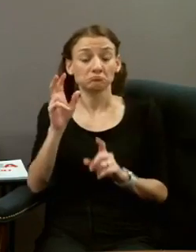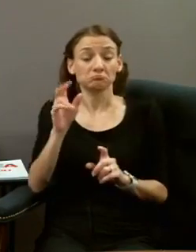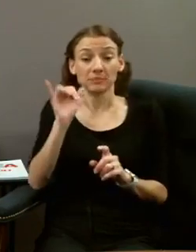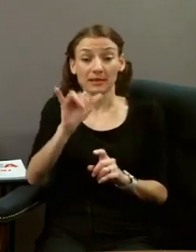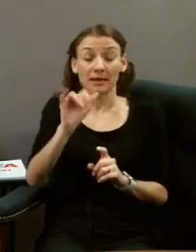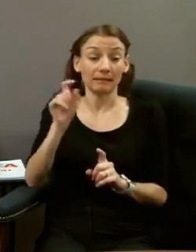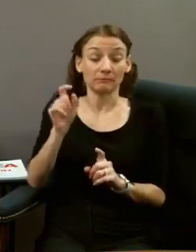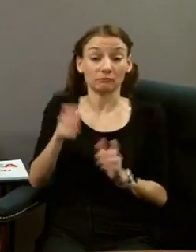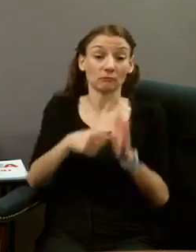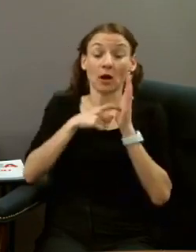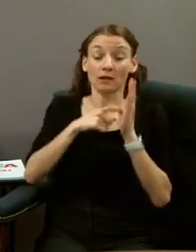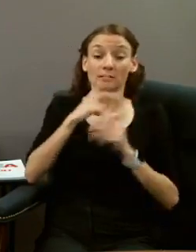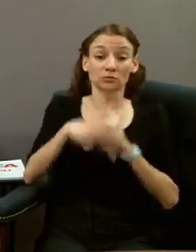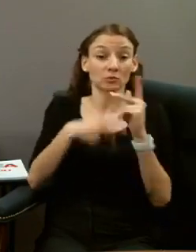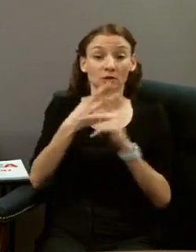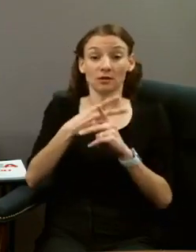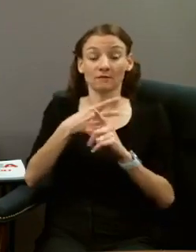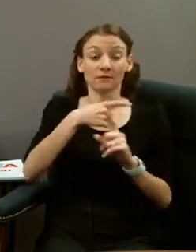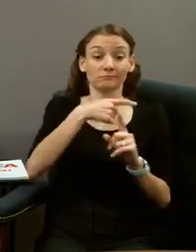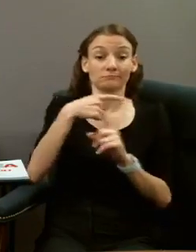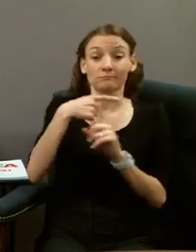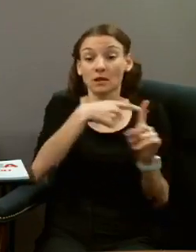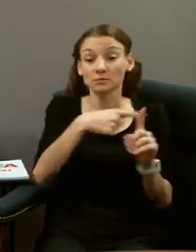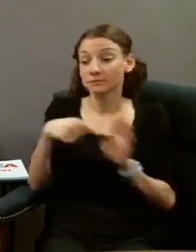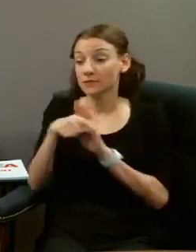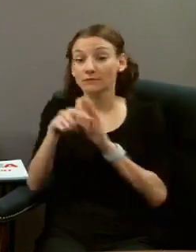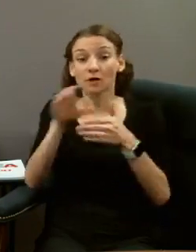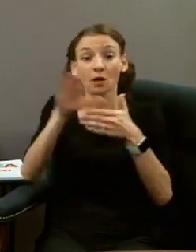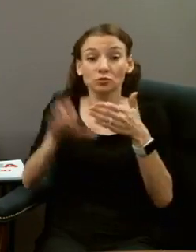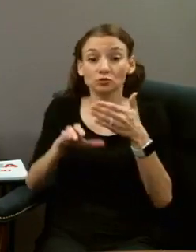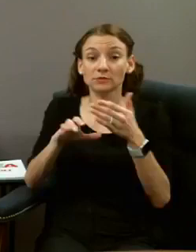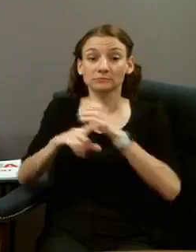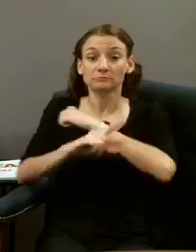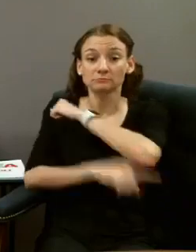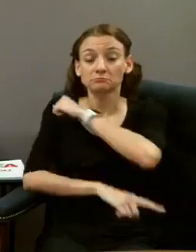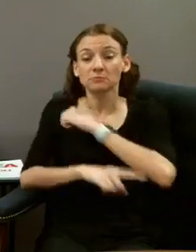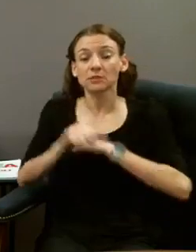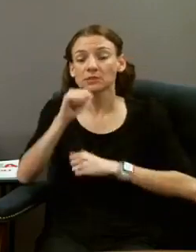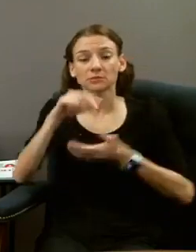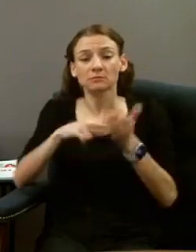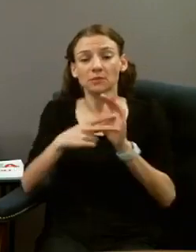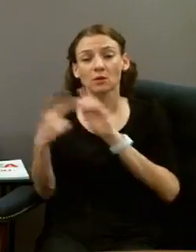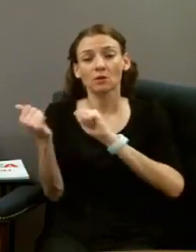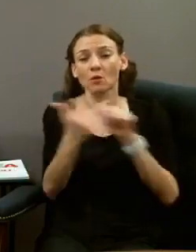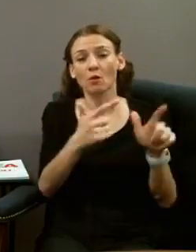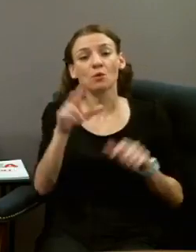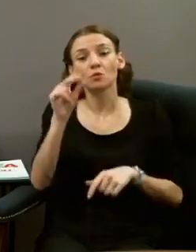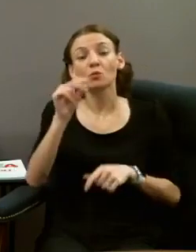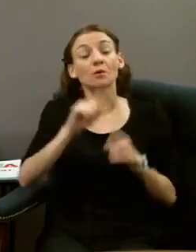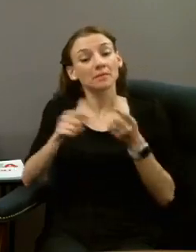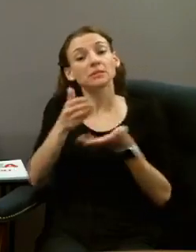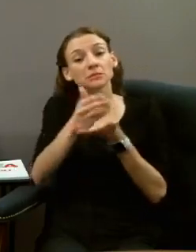as to need some sort of positive or negative consequences, but there are many though in Texas public schools